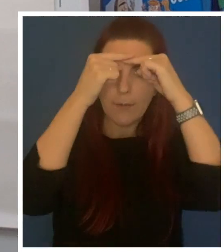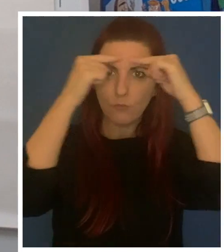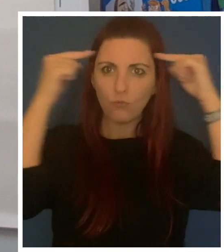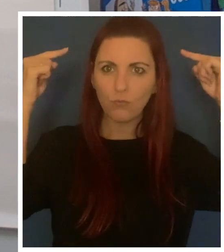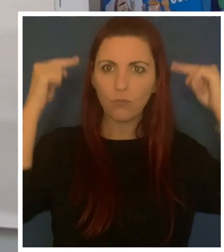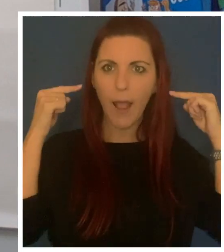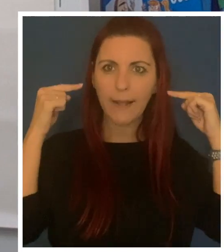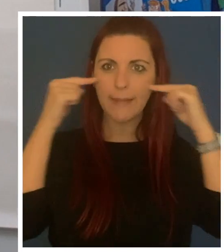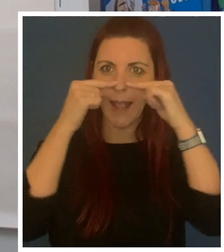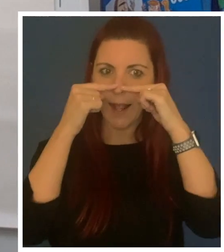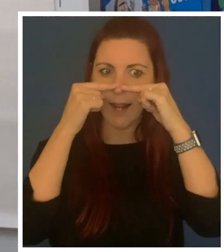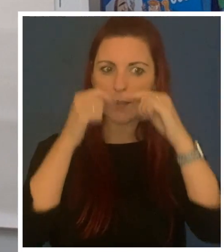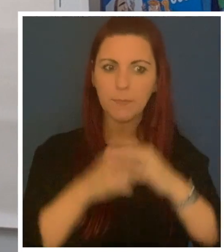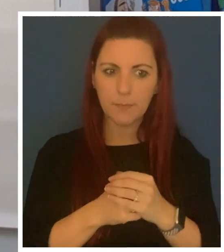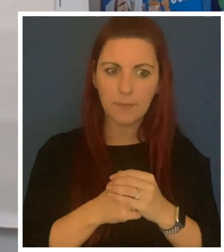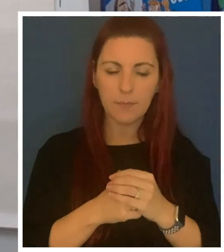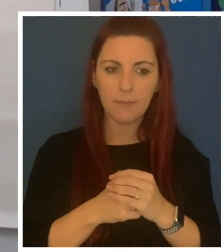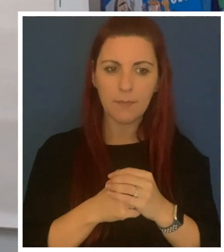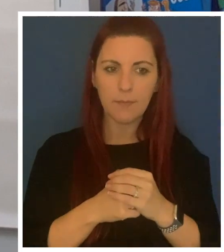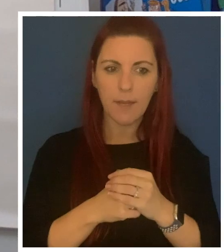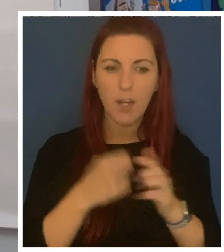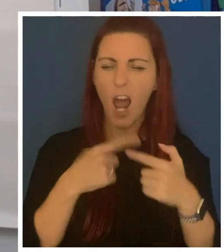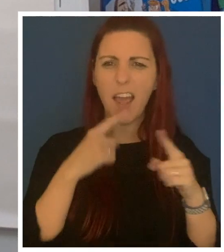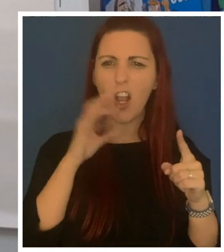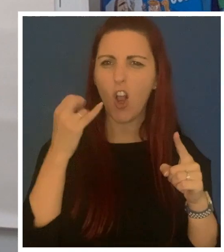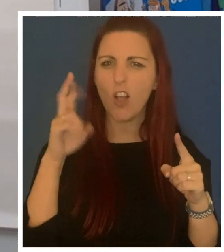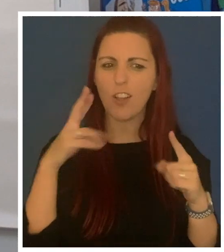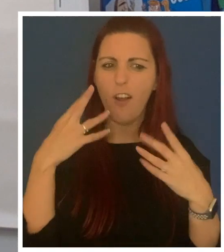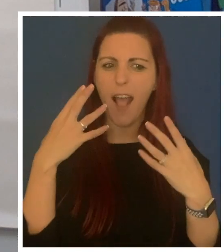across the sides this time not like Guzzler's feet that had roundy ends on